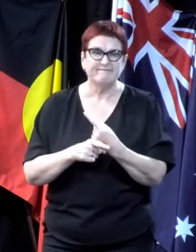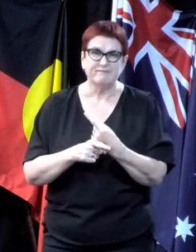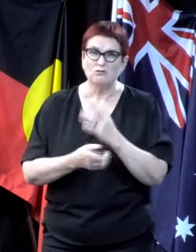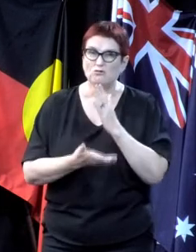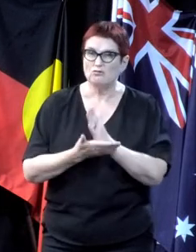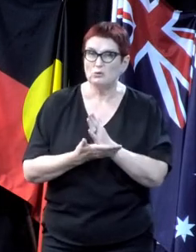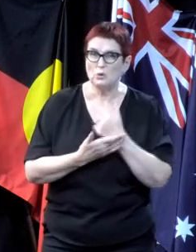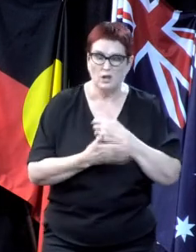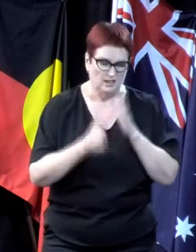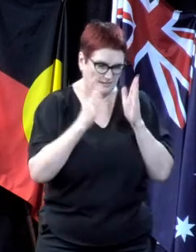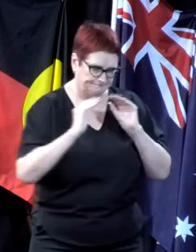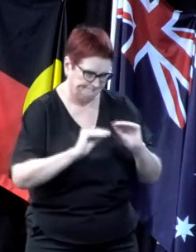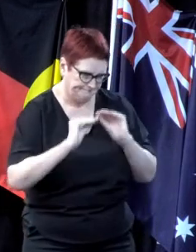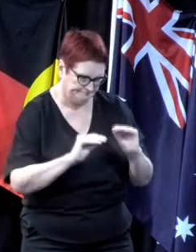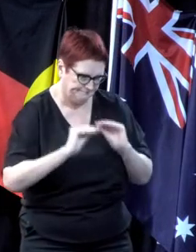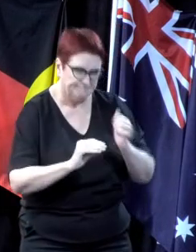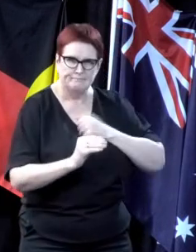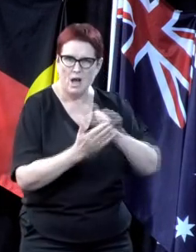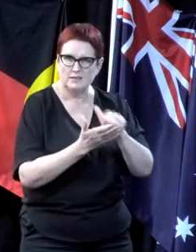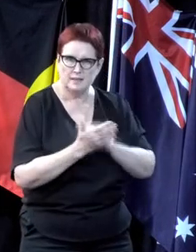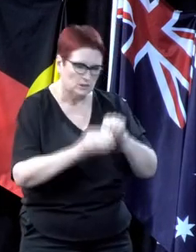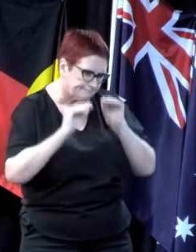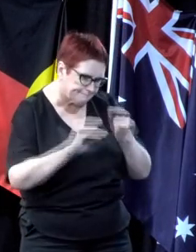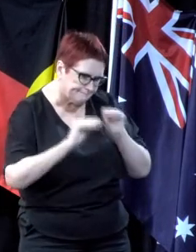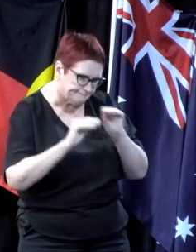And, generally, it was delivered mid-field.